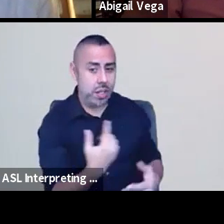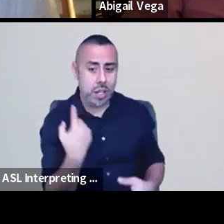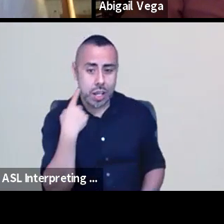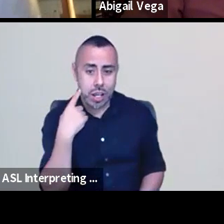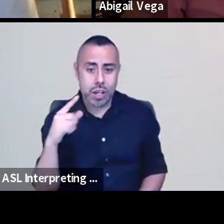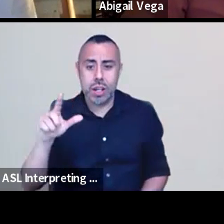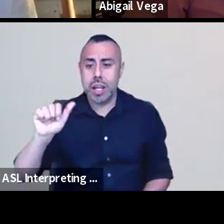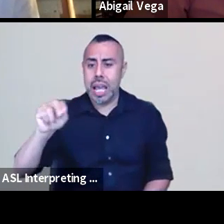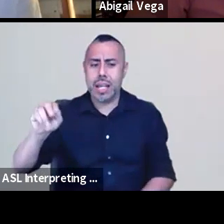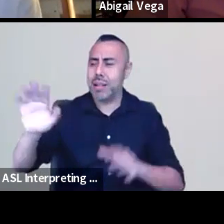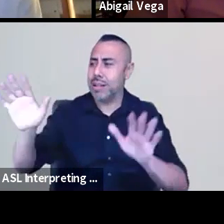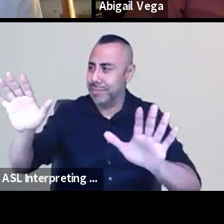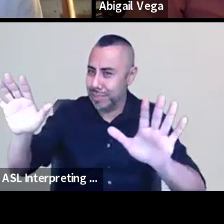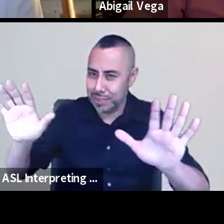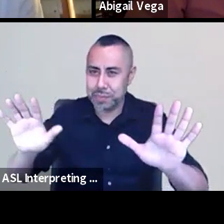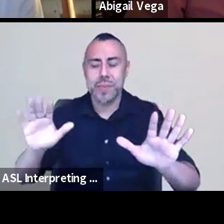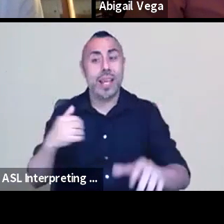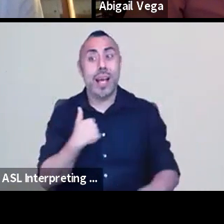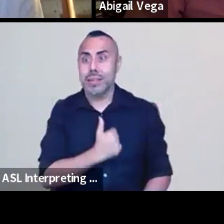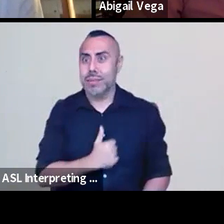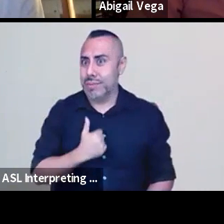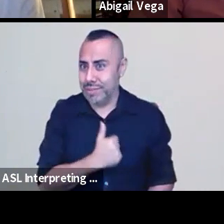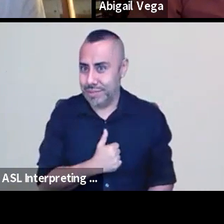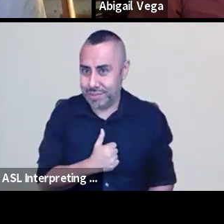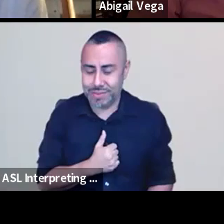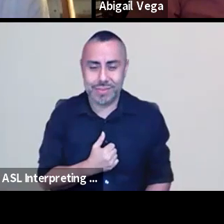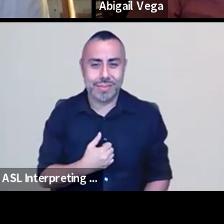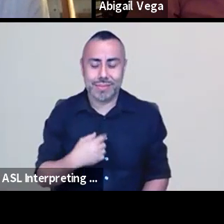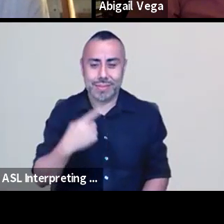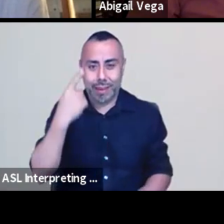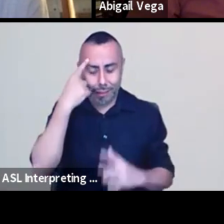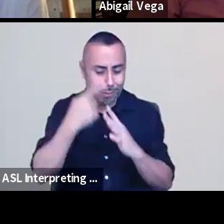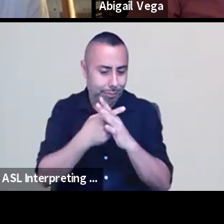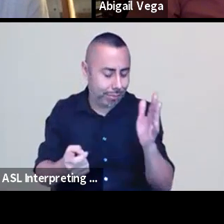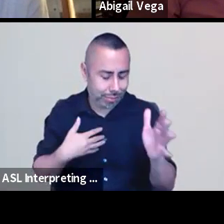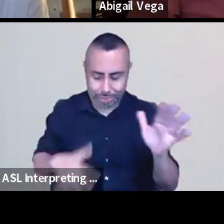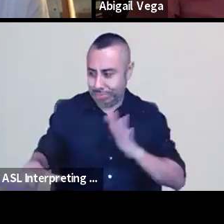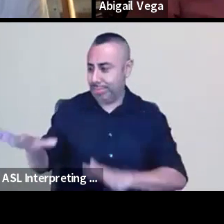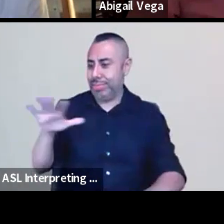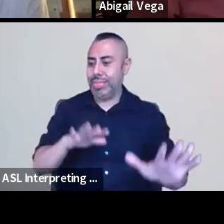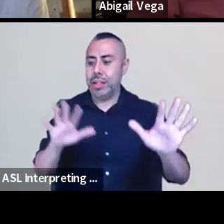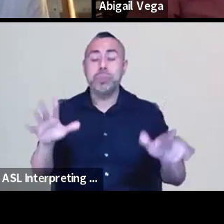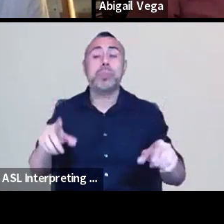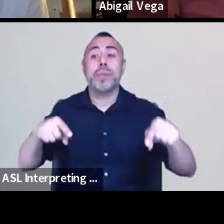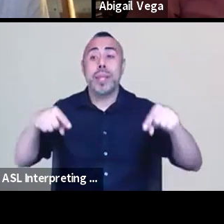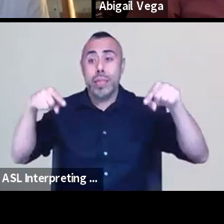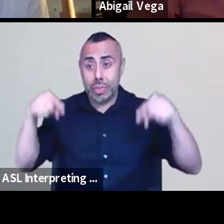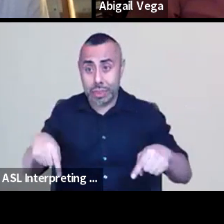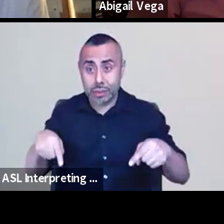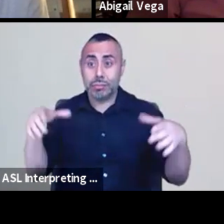Well, so sorry, I got lost. While this is a labor of love for all of us,